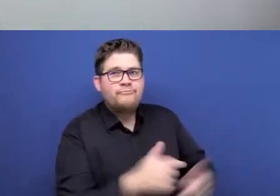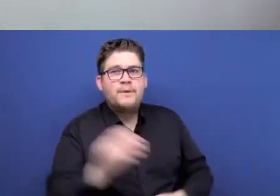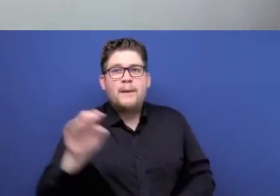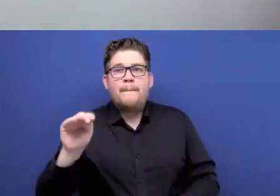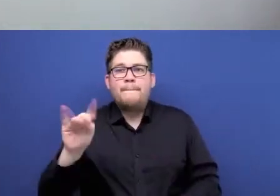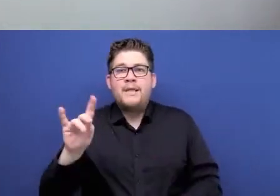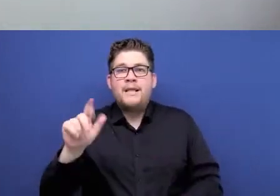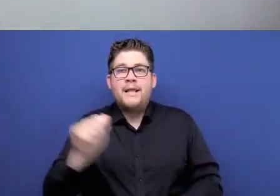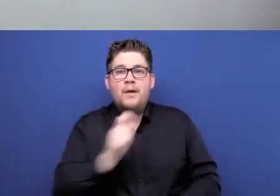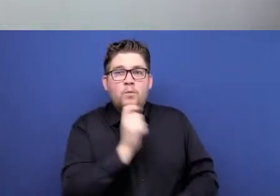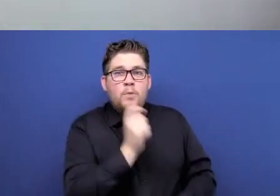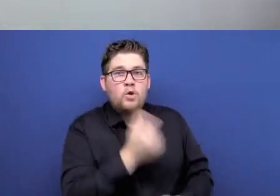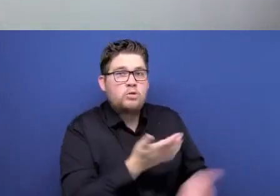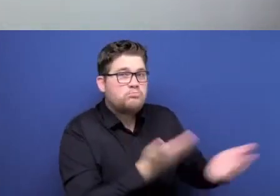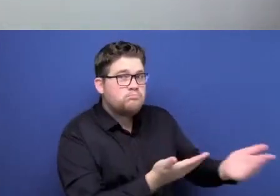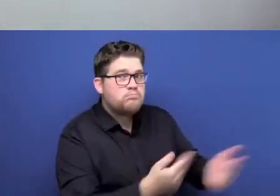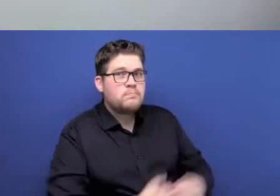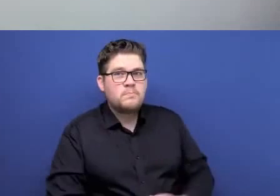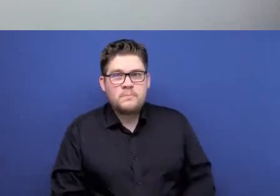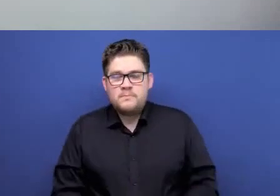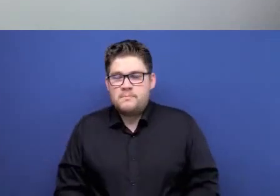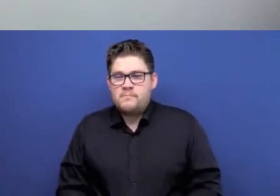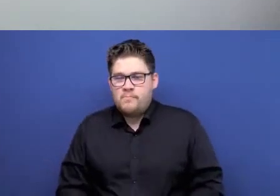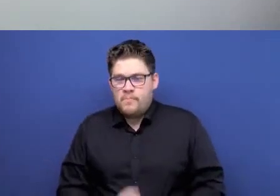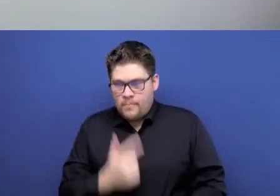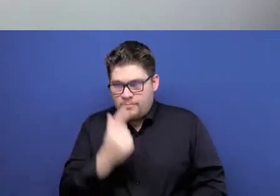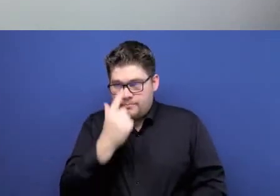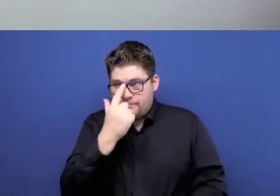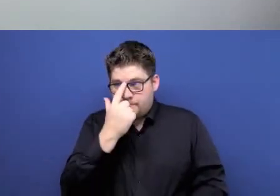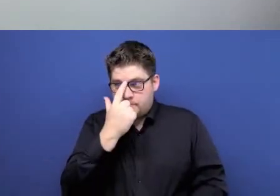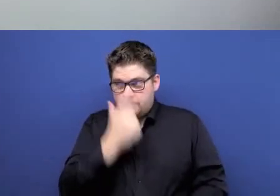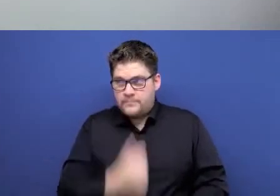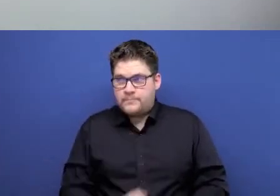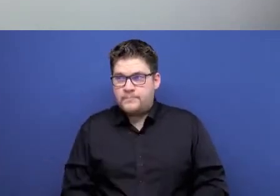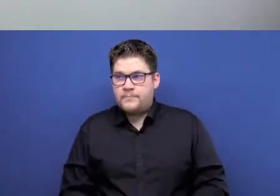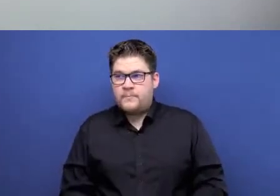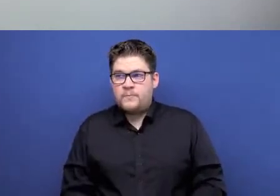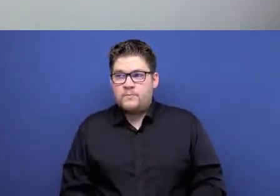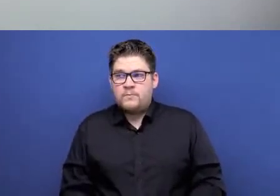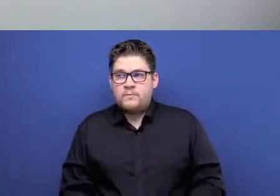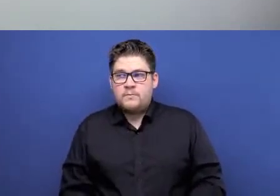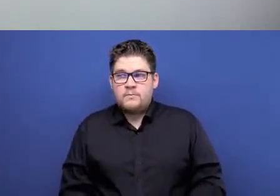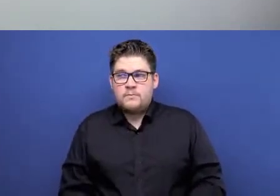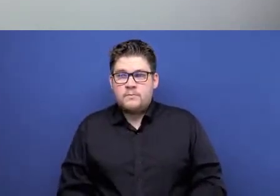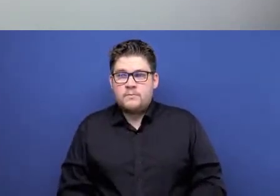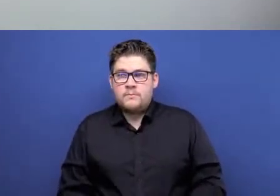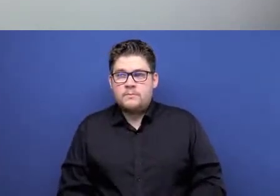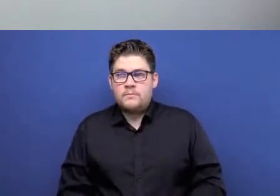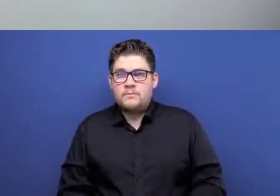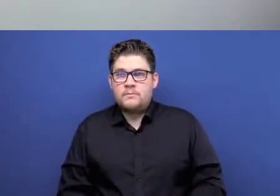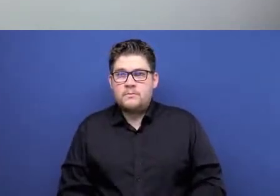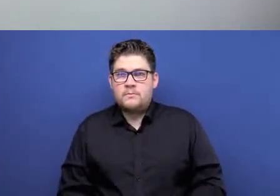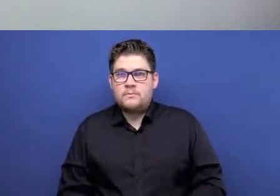will be limited to one question and one follow up a reminder as well to media on the line. Please take yourself off